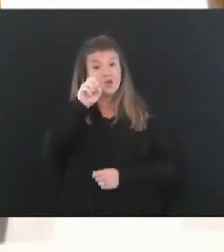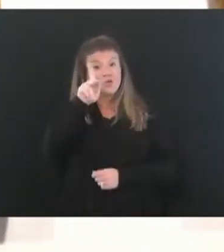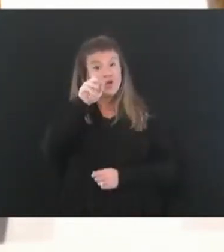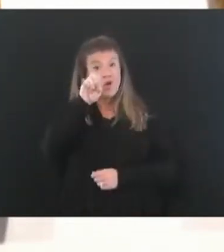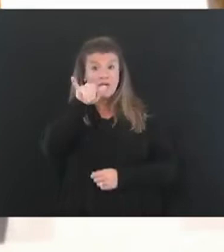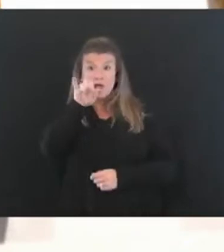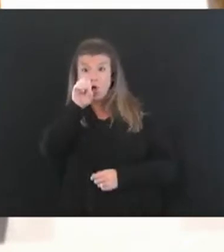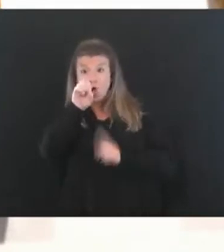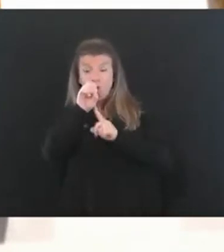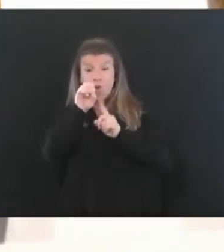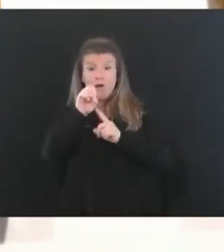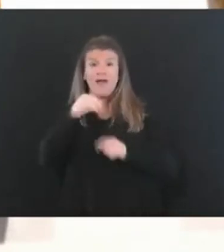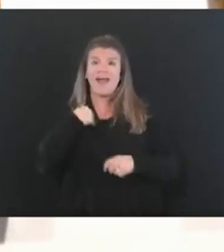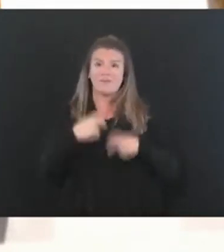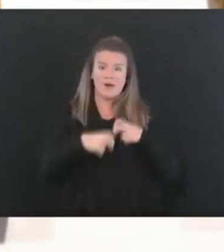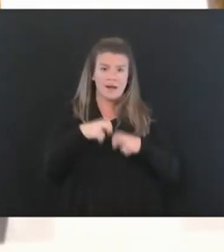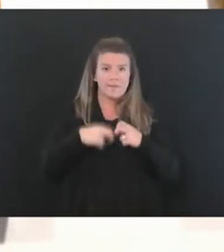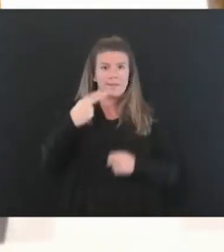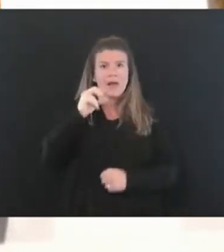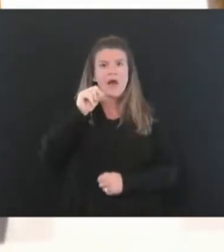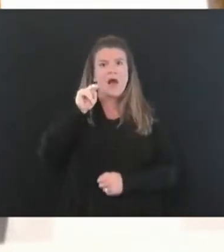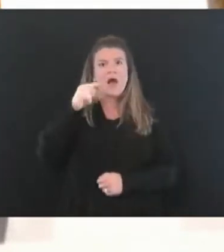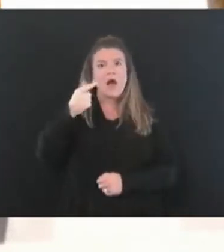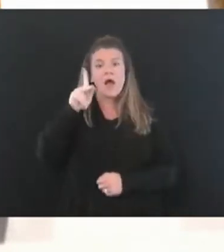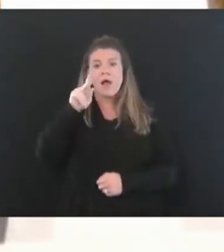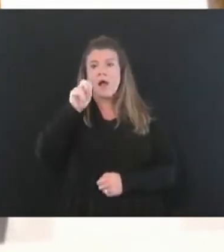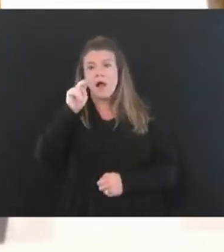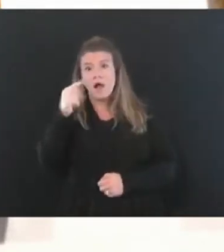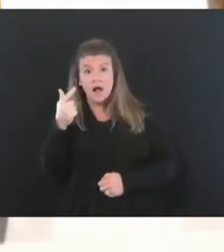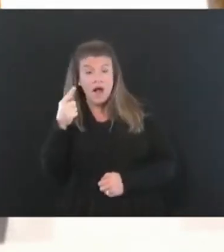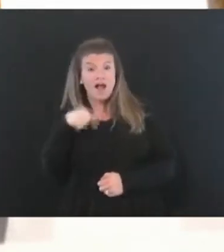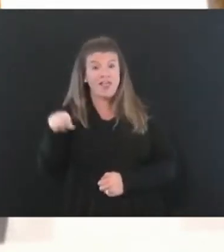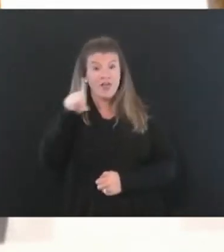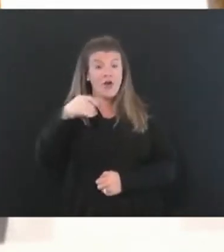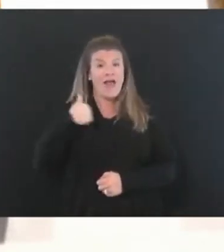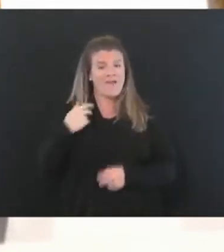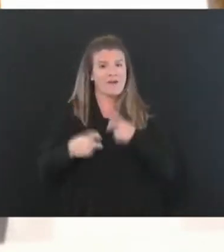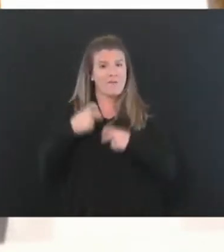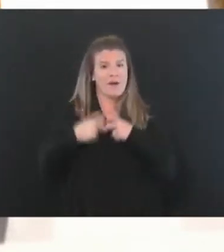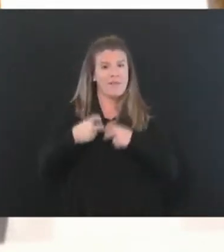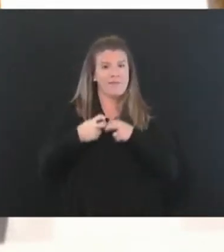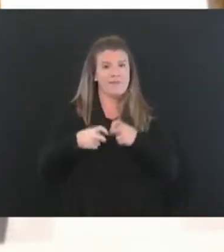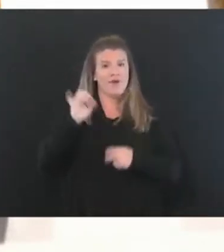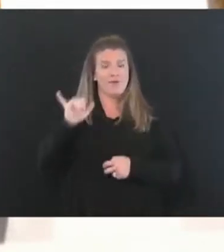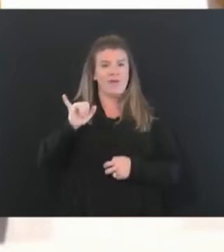SICK, HAVING THE SURGE COME AT US IN THE SECOND, NOT THE FIRST